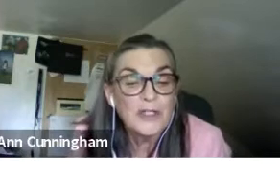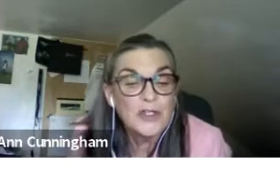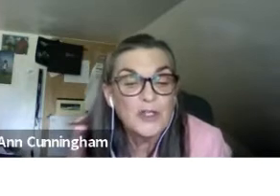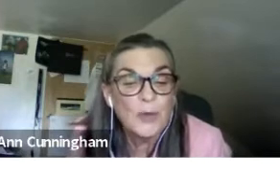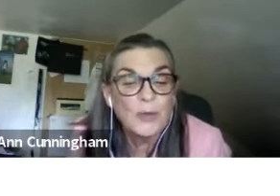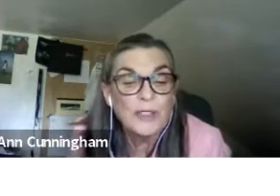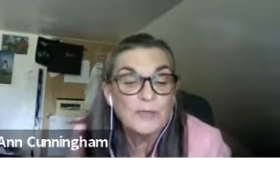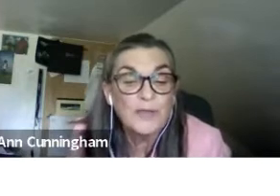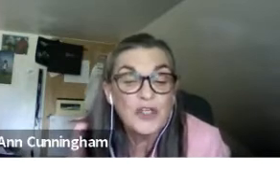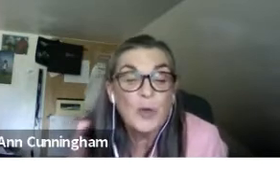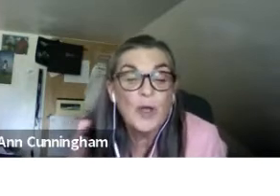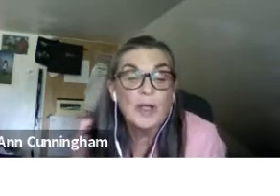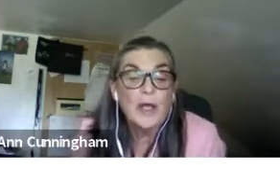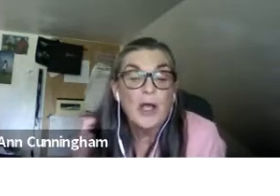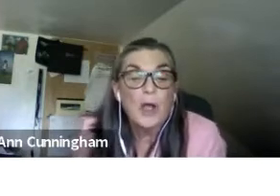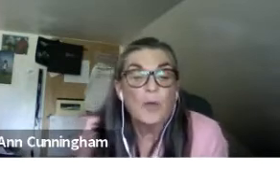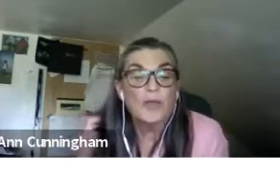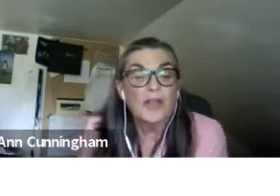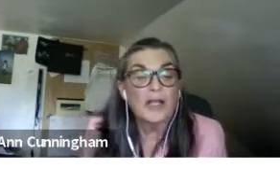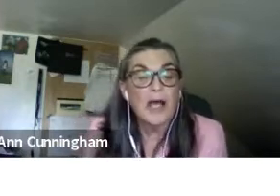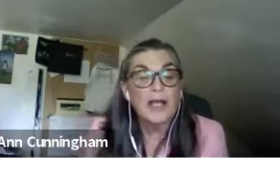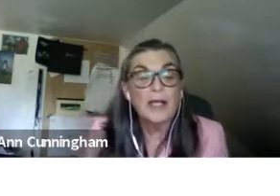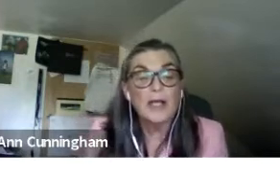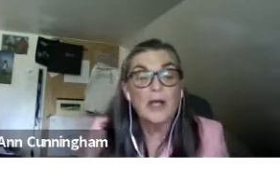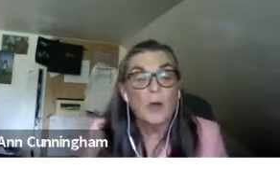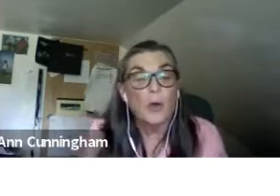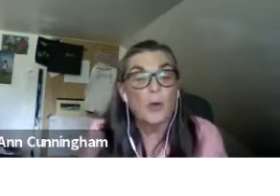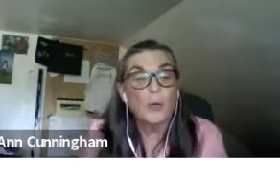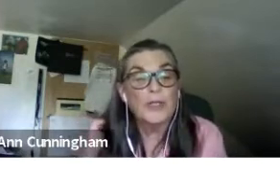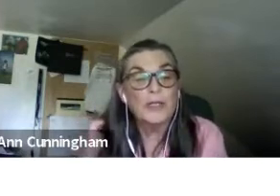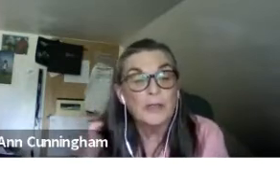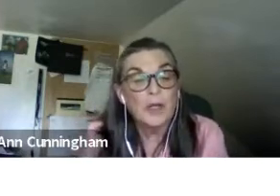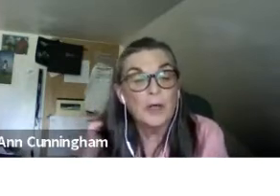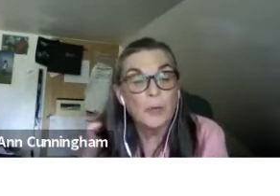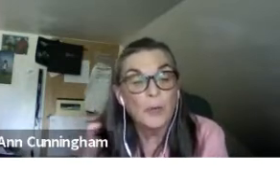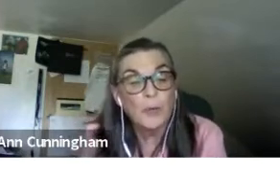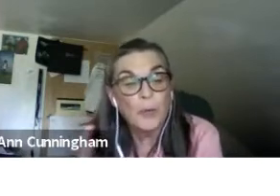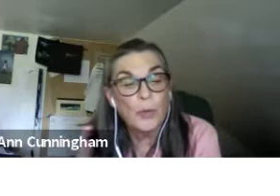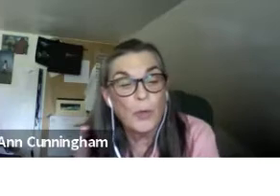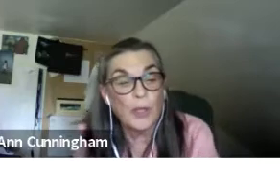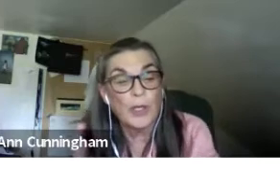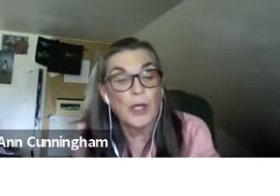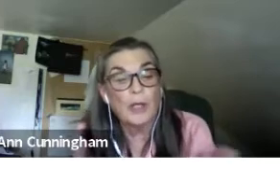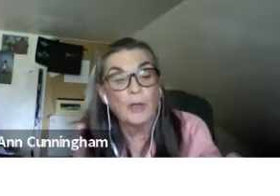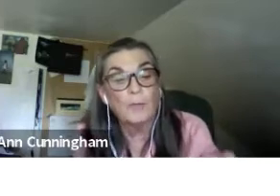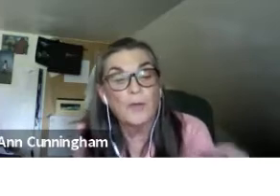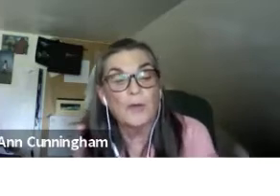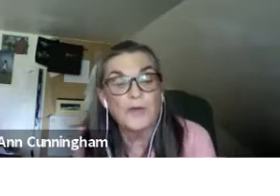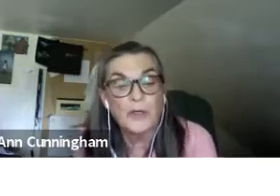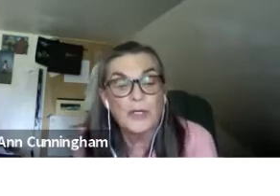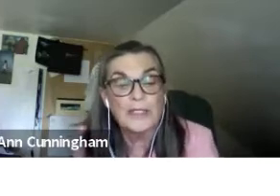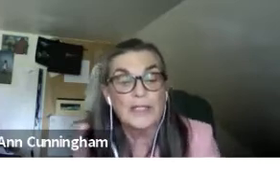s holding a fishing rod with the line holding the hook looped over her index